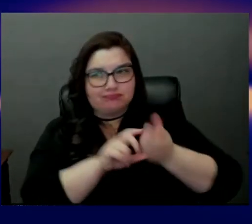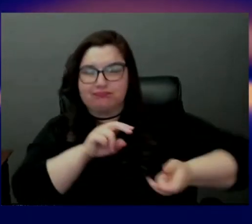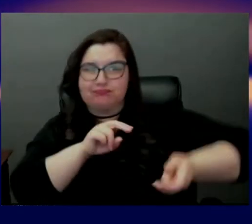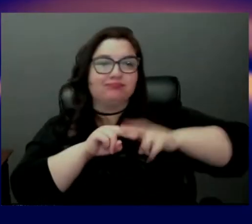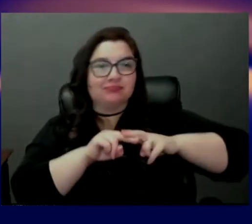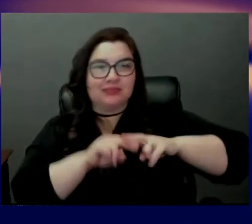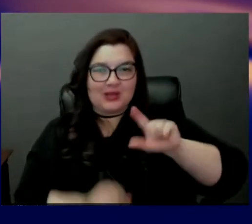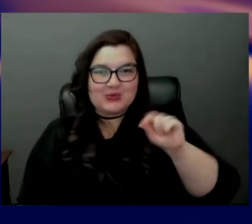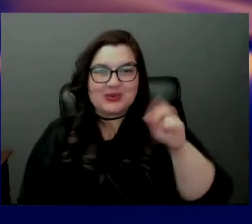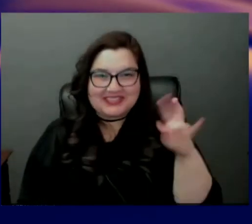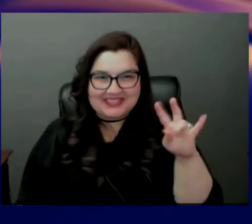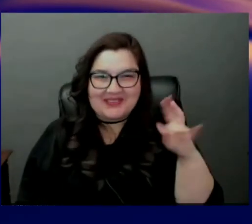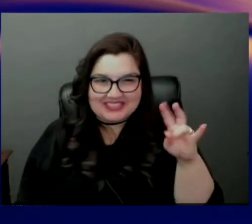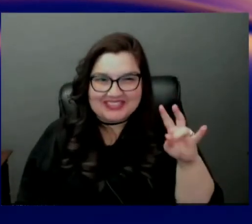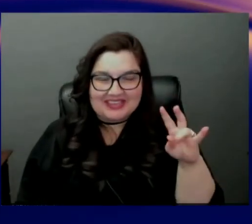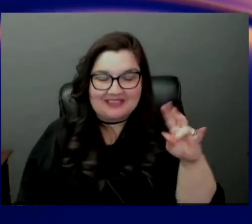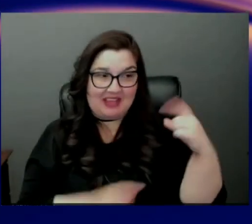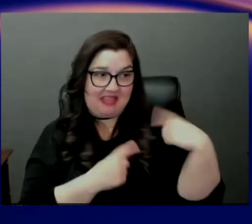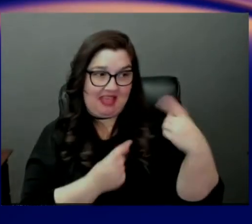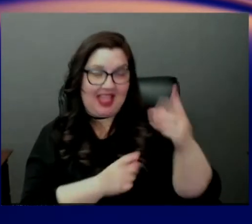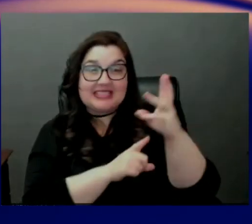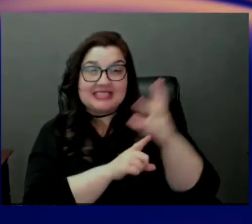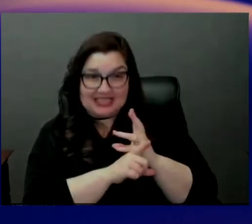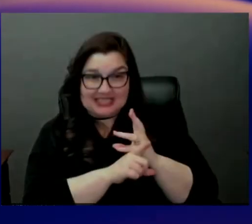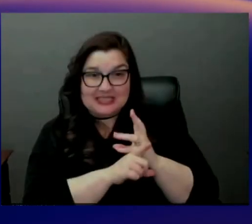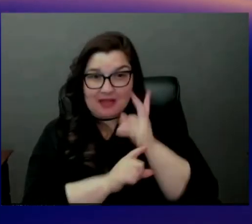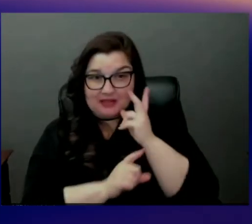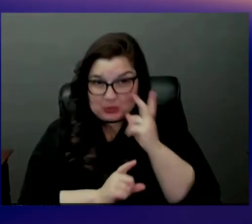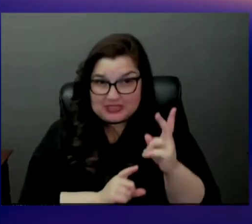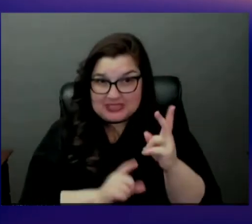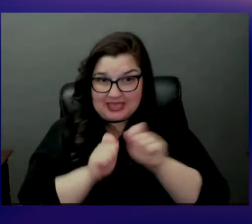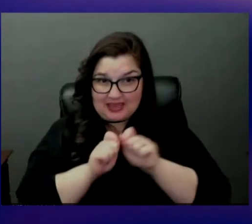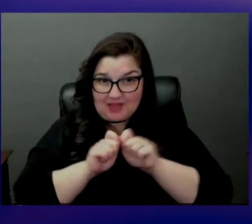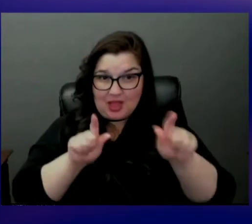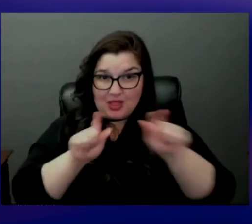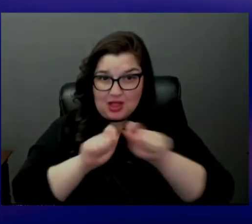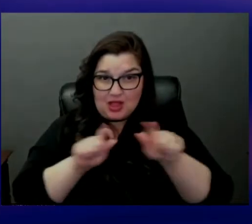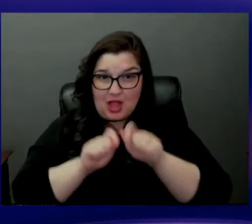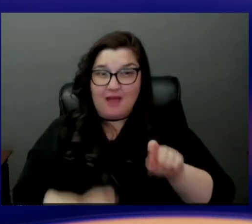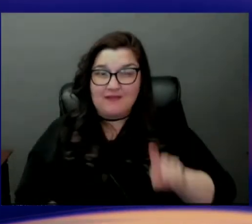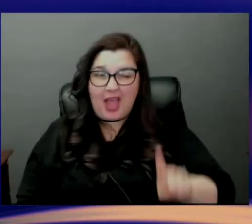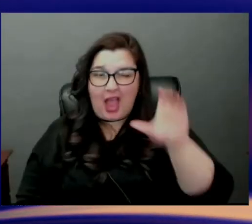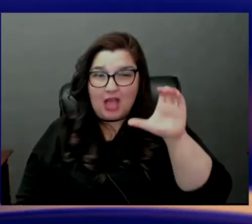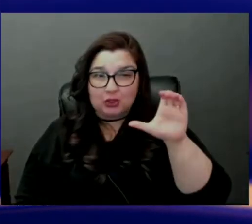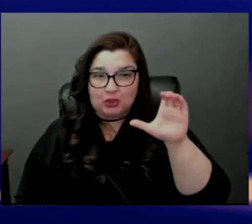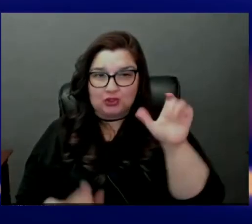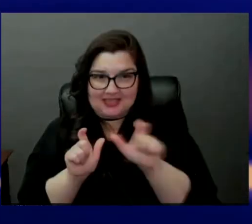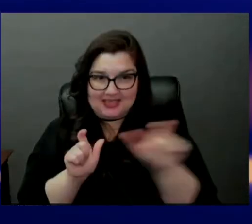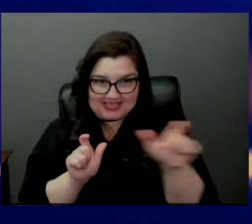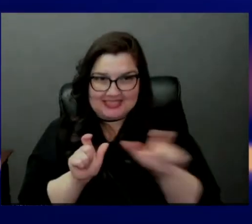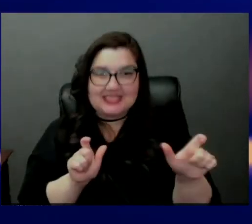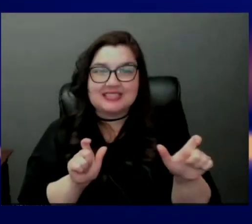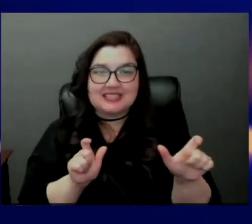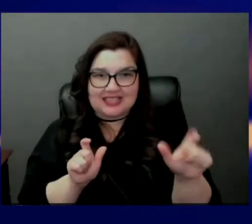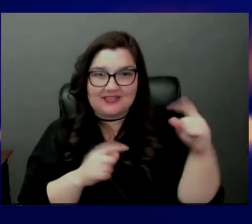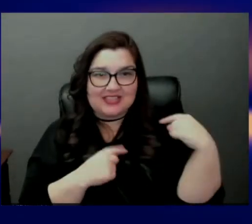but just in the last six months, as you can see, we've launched almost a hundred instances just since the fall of last year.